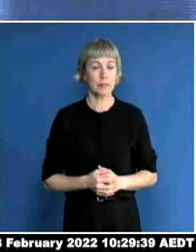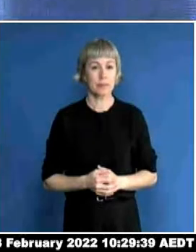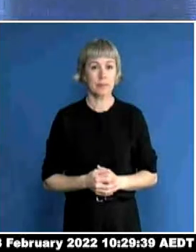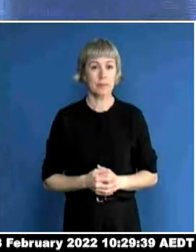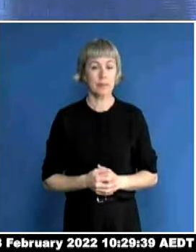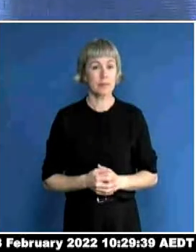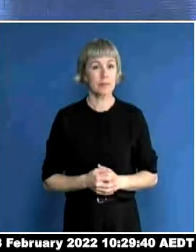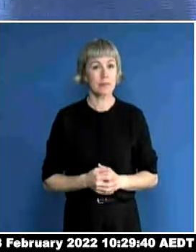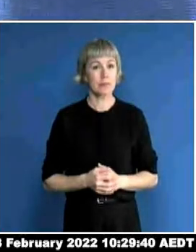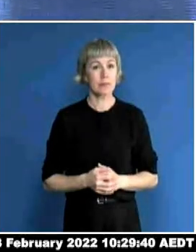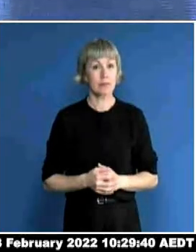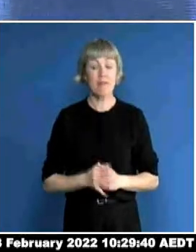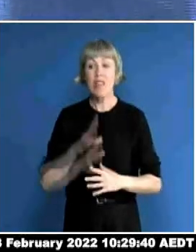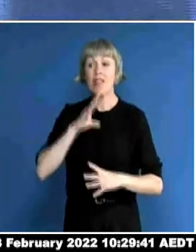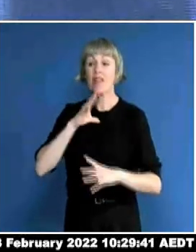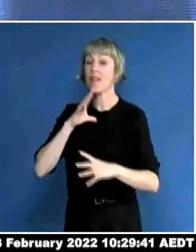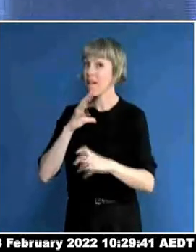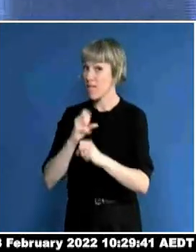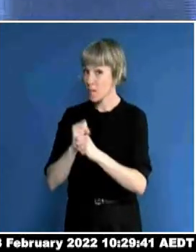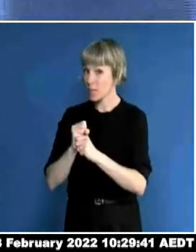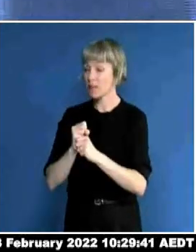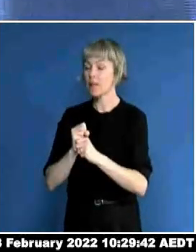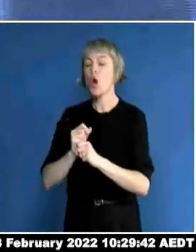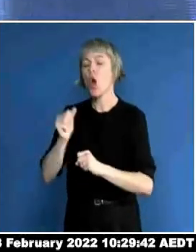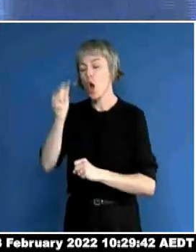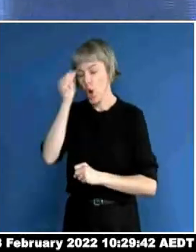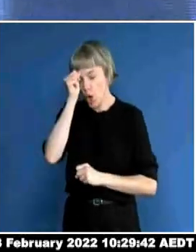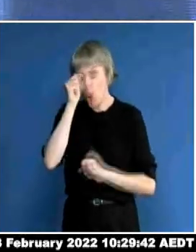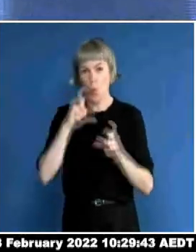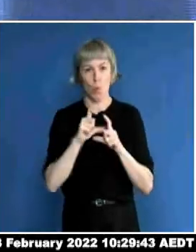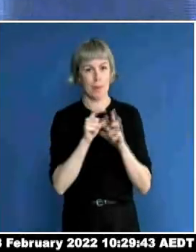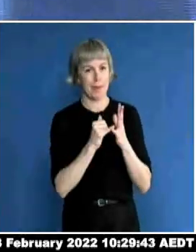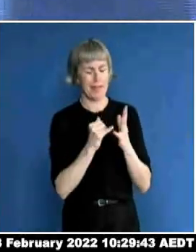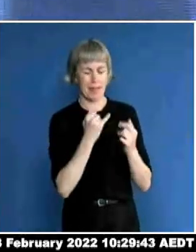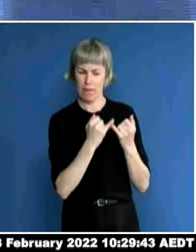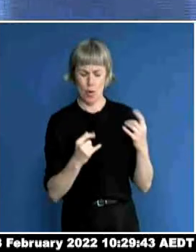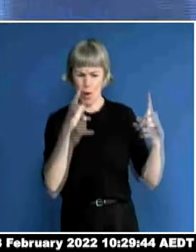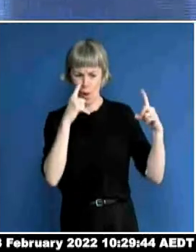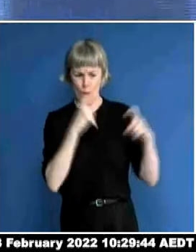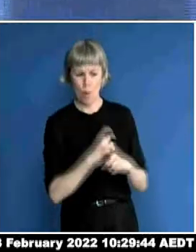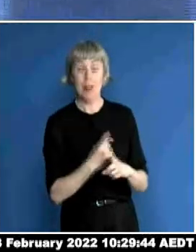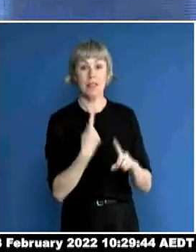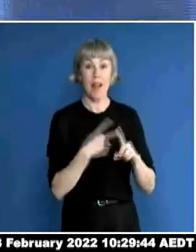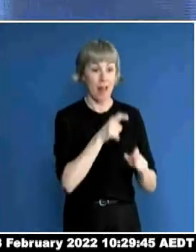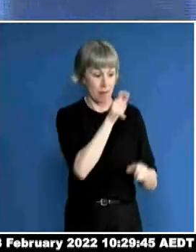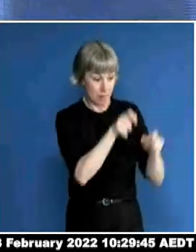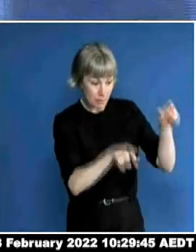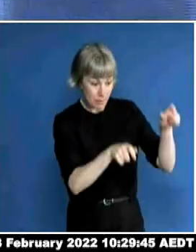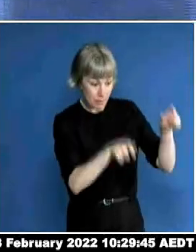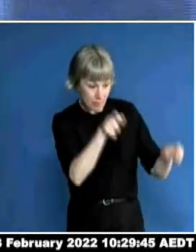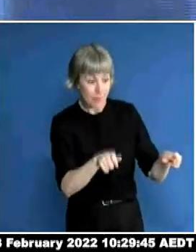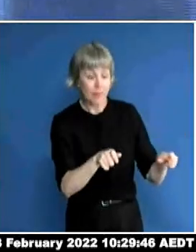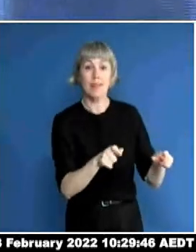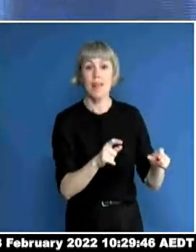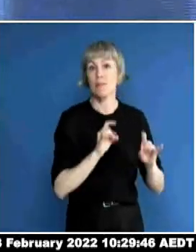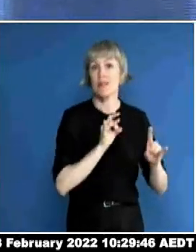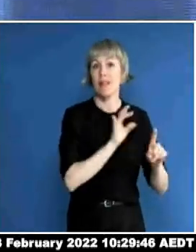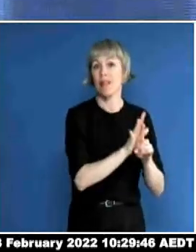providers and DES participants. But I might start with something which I hope gives a snapshot of how the DES program